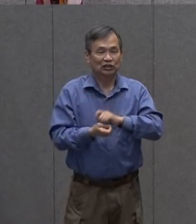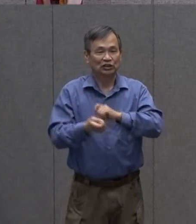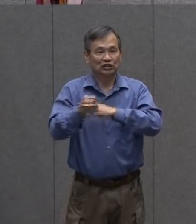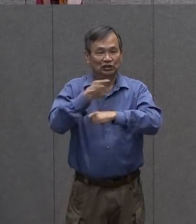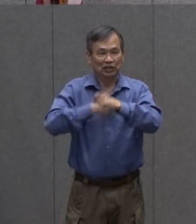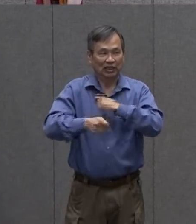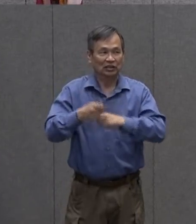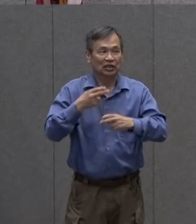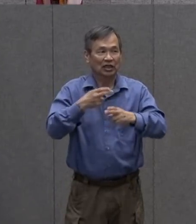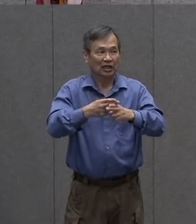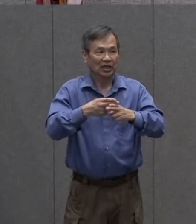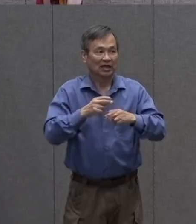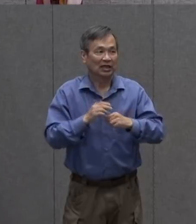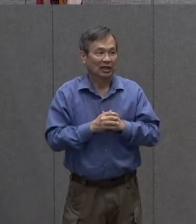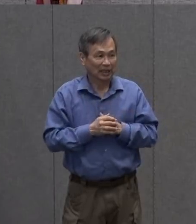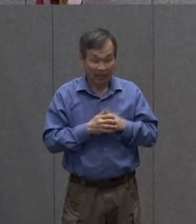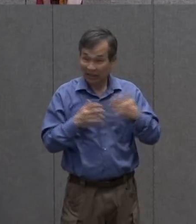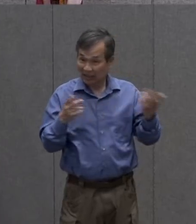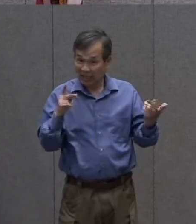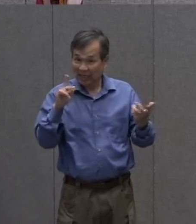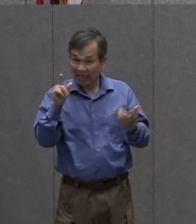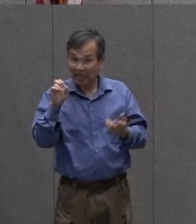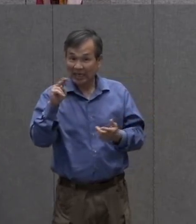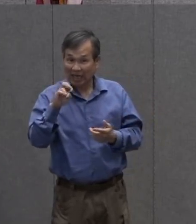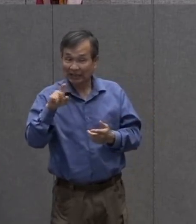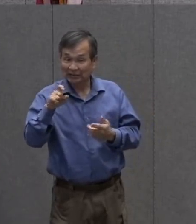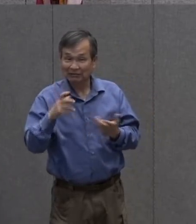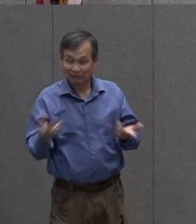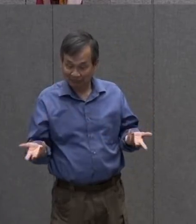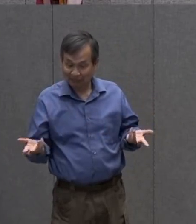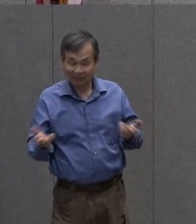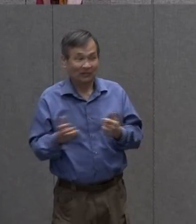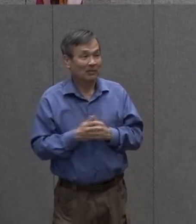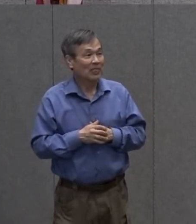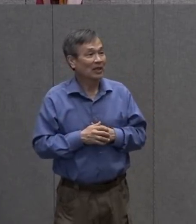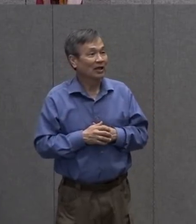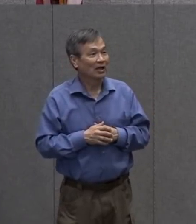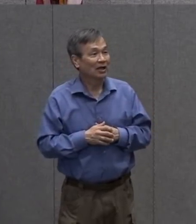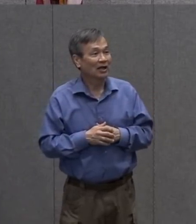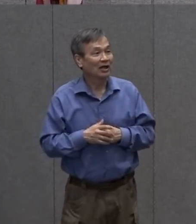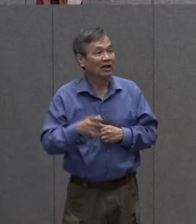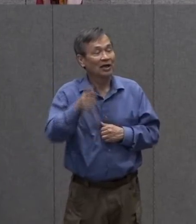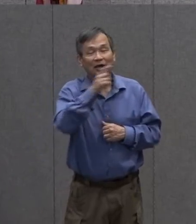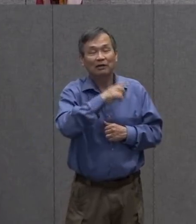to what we know today as Kleenex. Women liked the product.